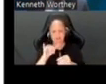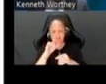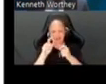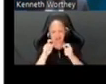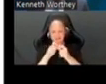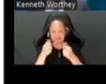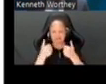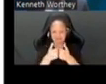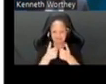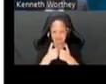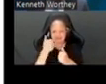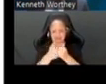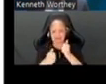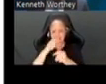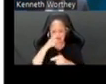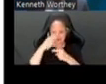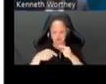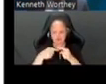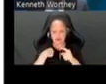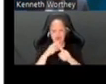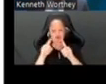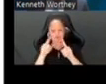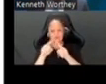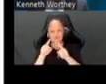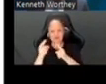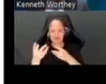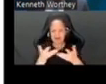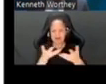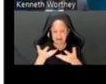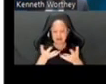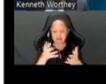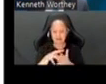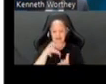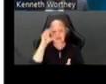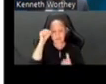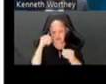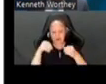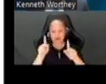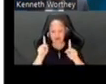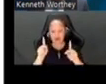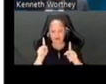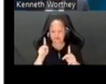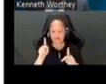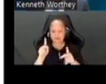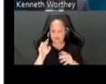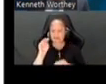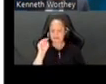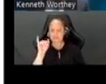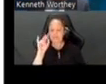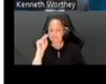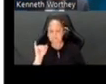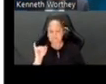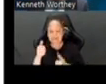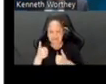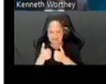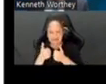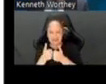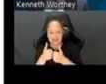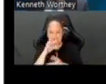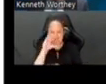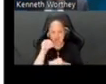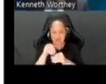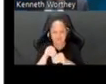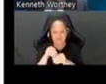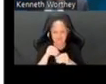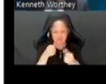has a variety of fun and learning opportunities. Mini games. Yes, a game within a game. Users